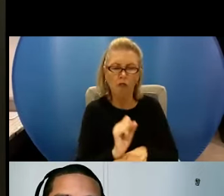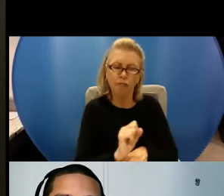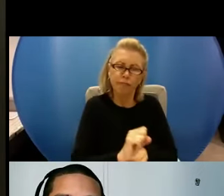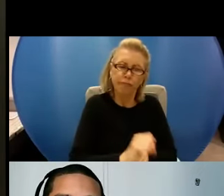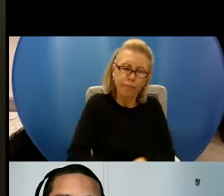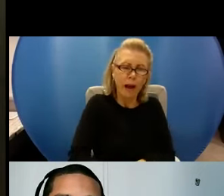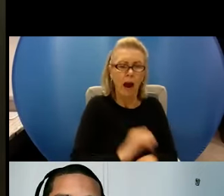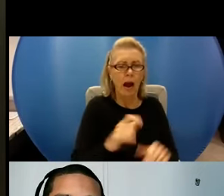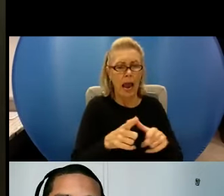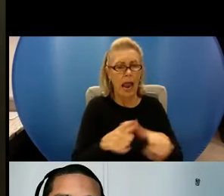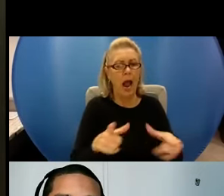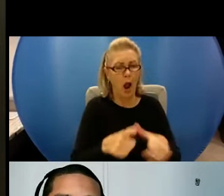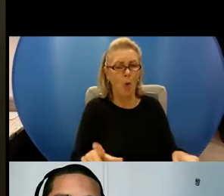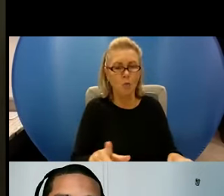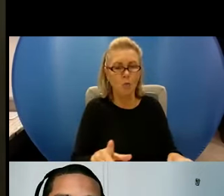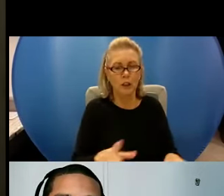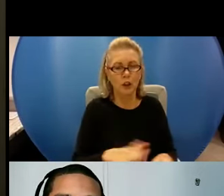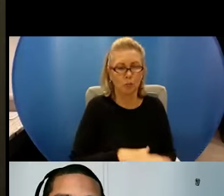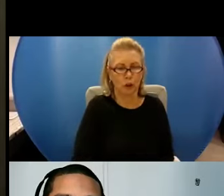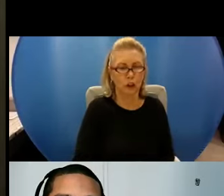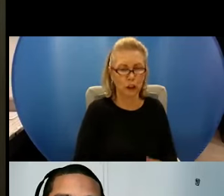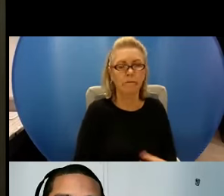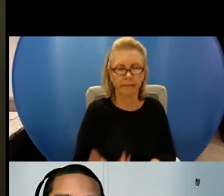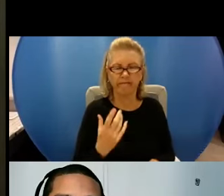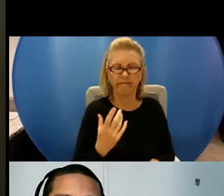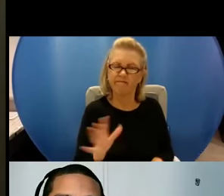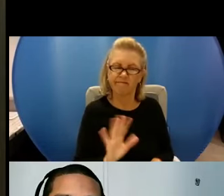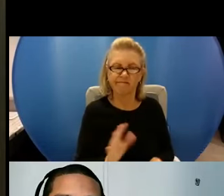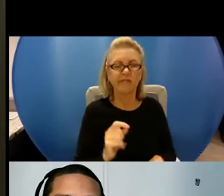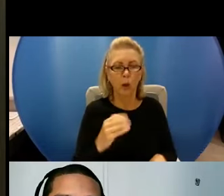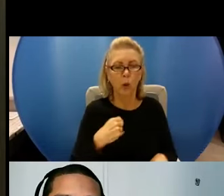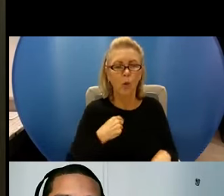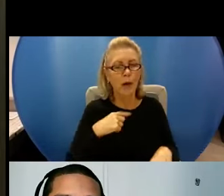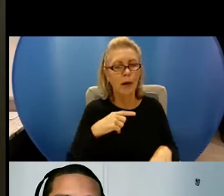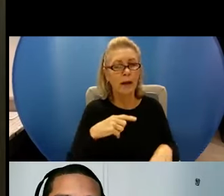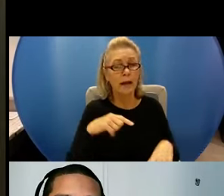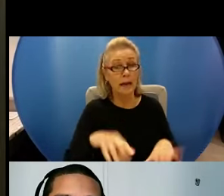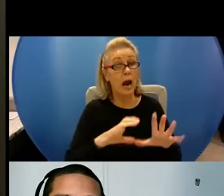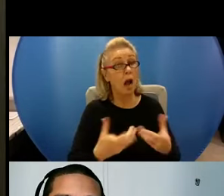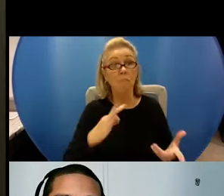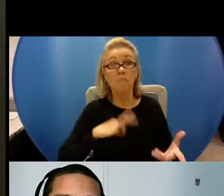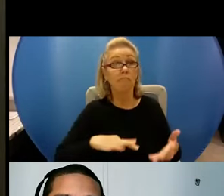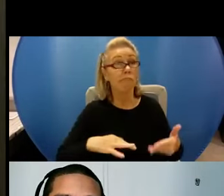From this class, I'll take away that we to respect each other and to have patience with each other